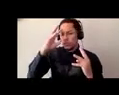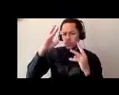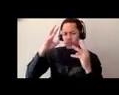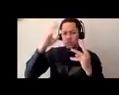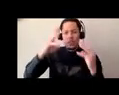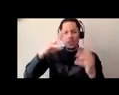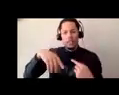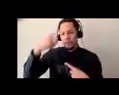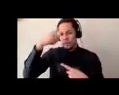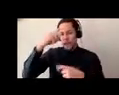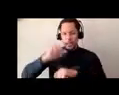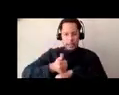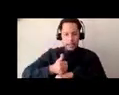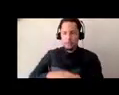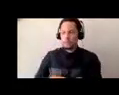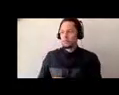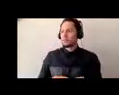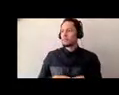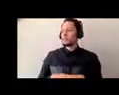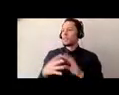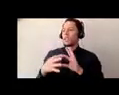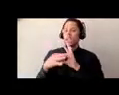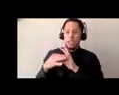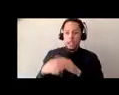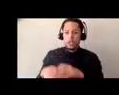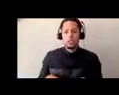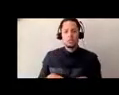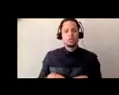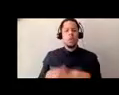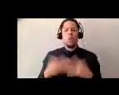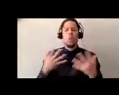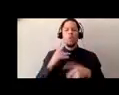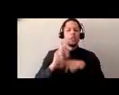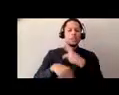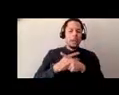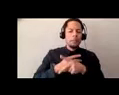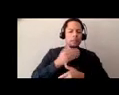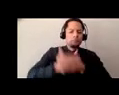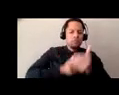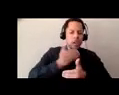or processes do we need to be attentive to?